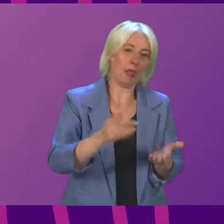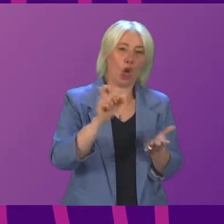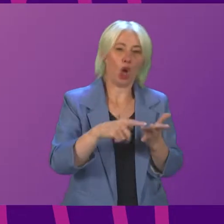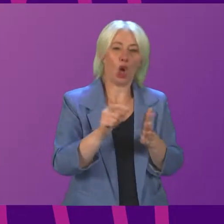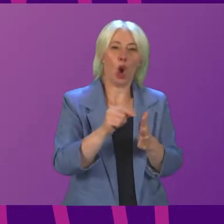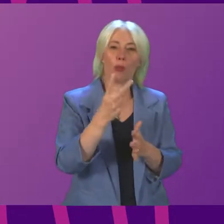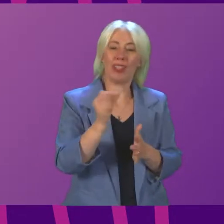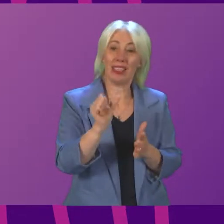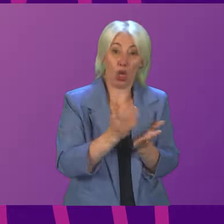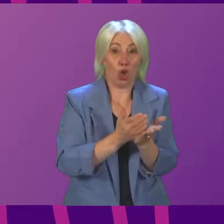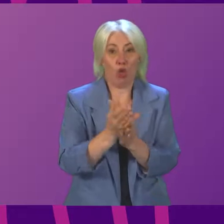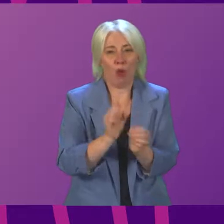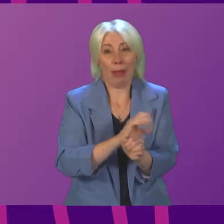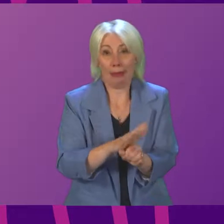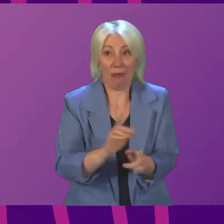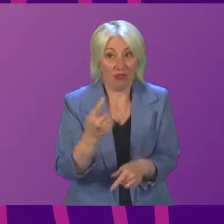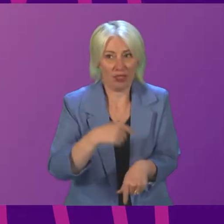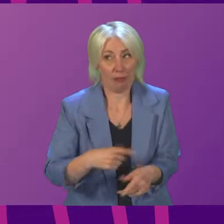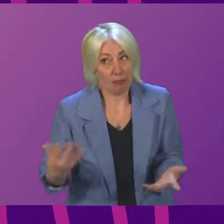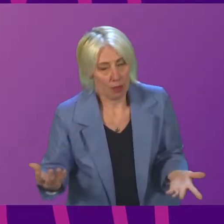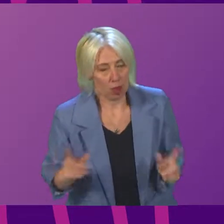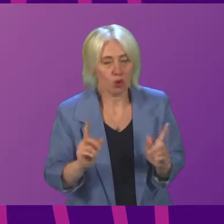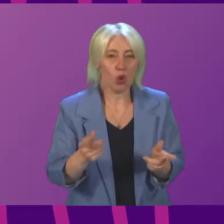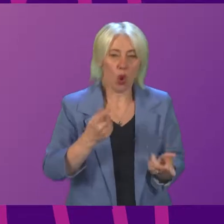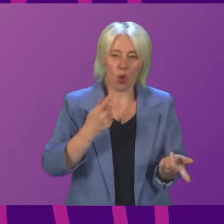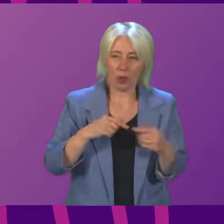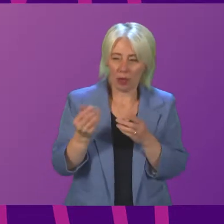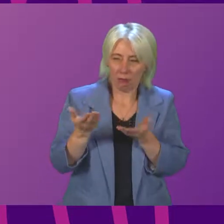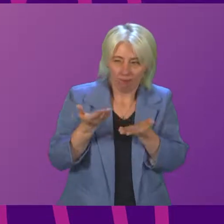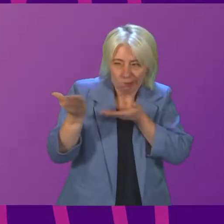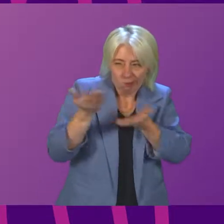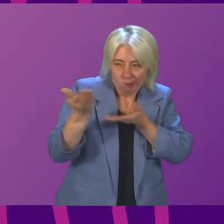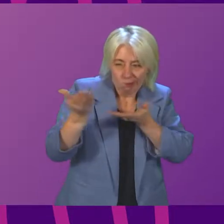the midst of a global pandemic. We are keeping close to our clinicians in that regard, and we are